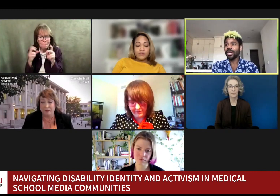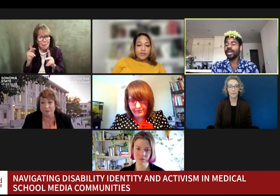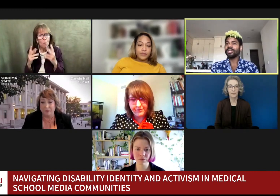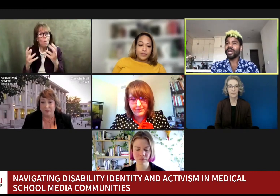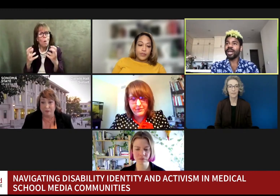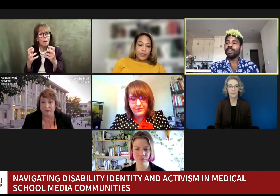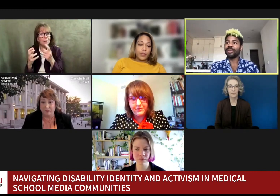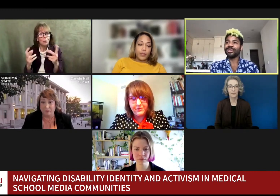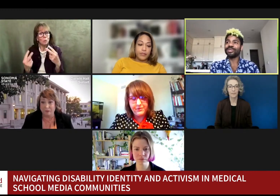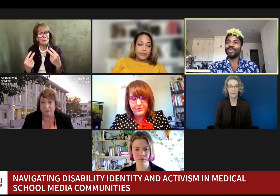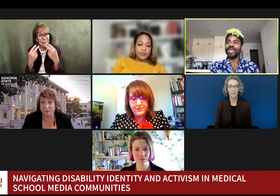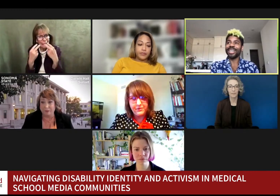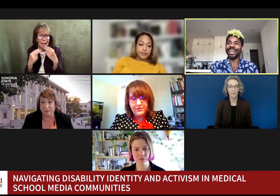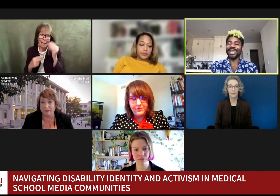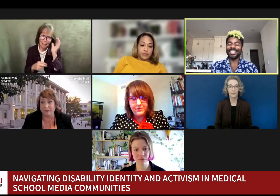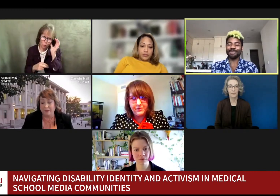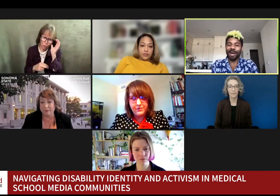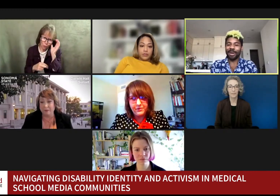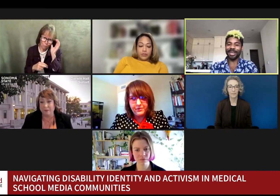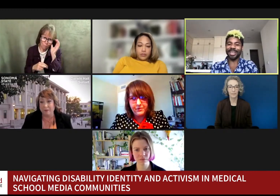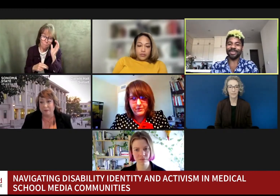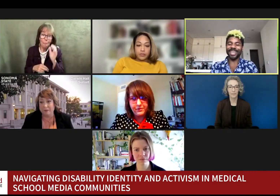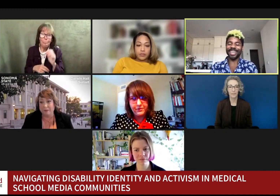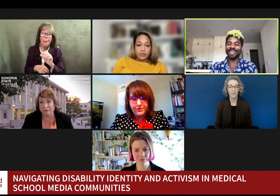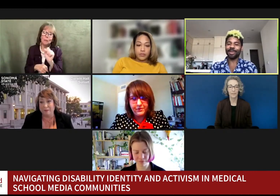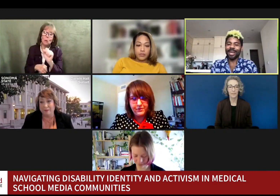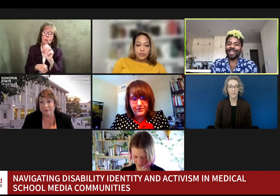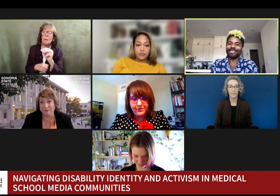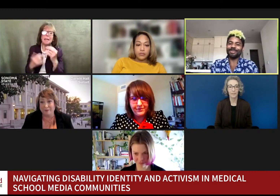So, now with social media, I kind of just pop on and like,